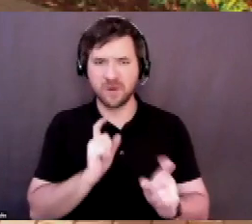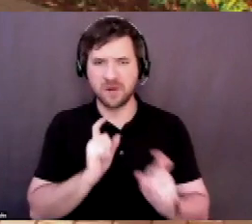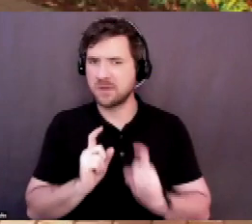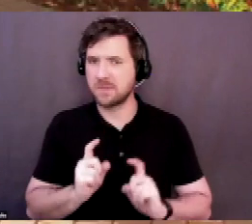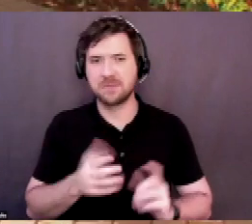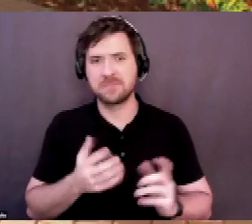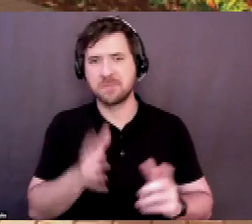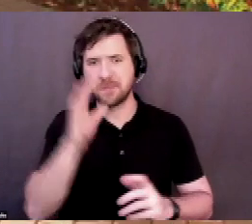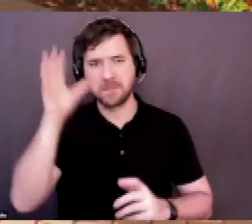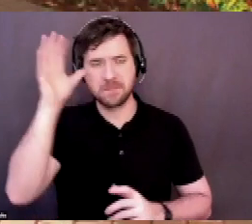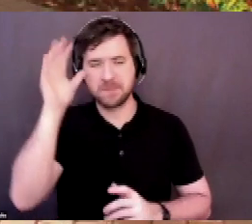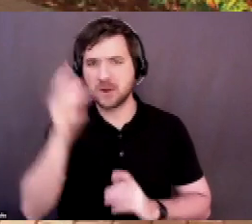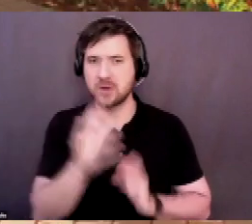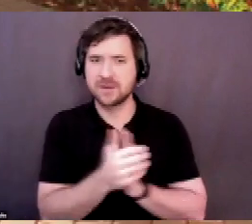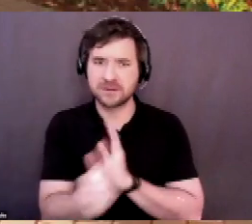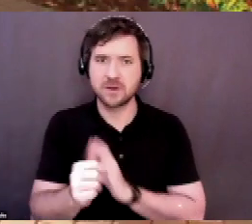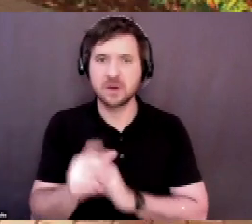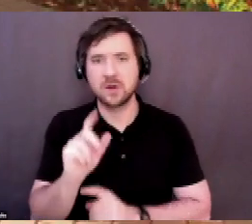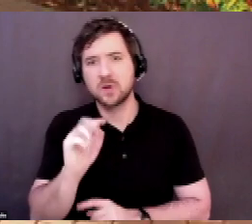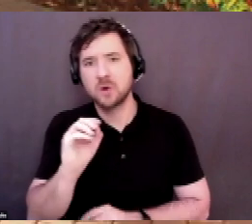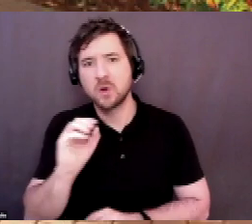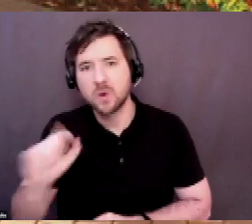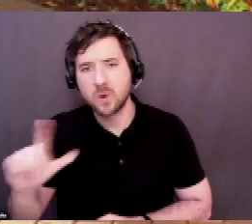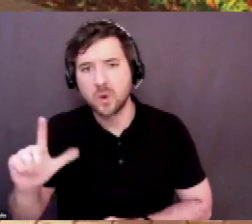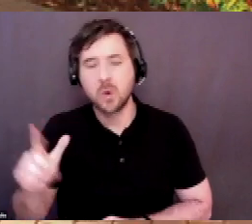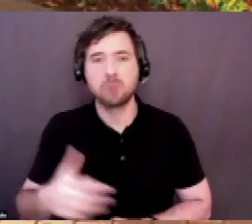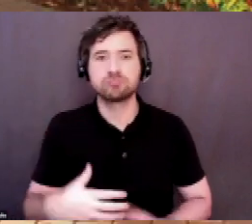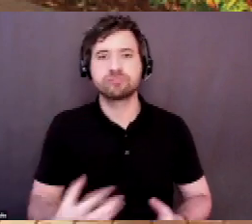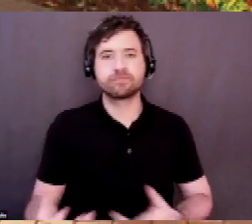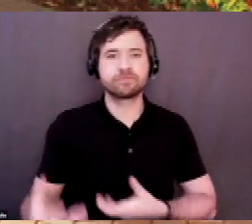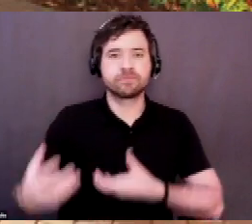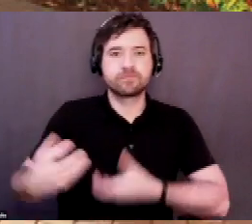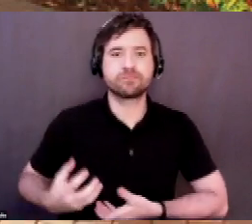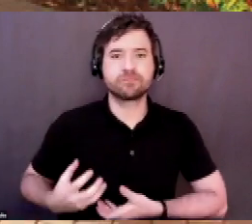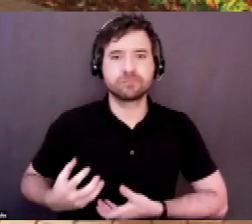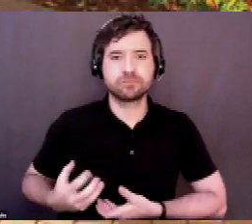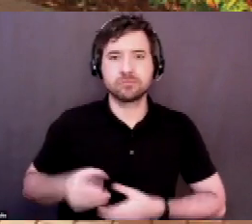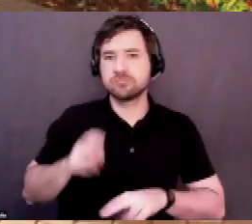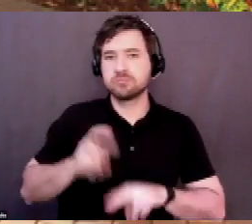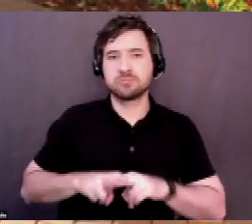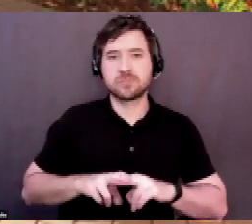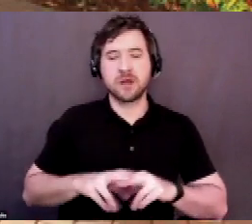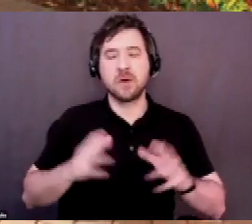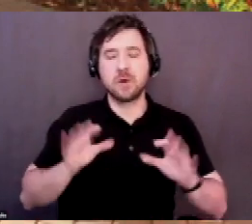you don't have to get up, but for others of us, it's almost out of reach.